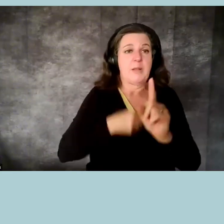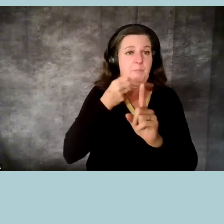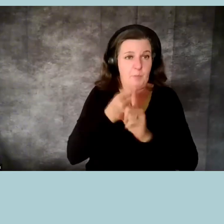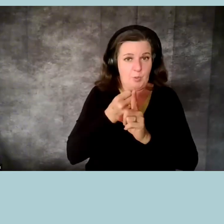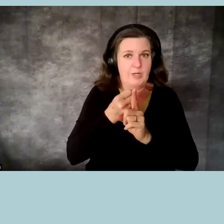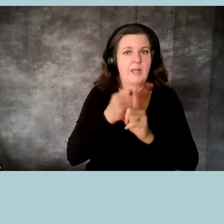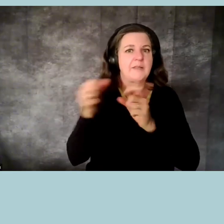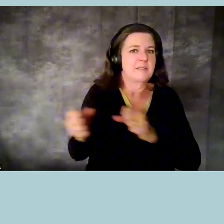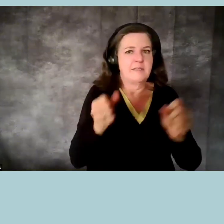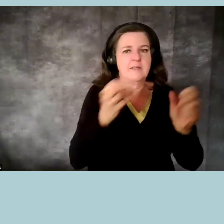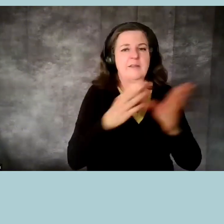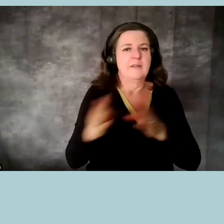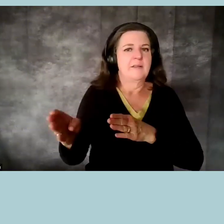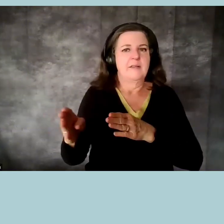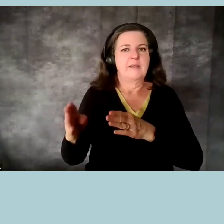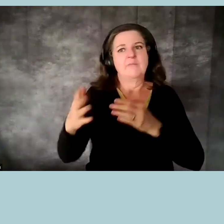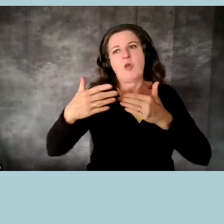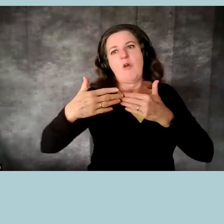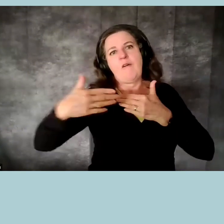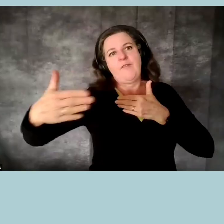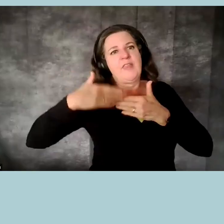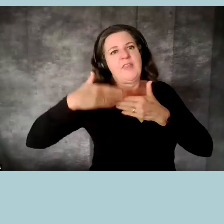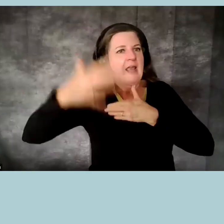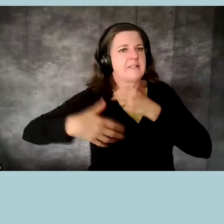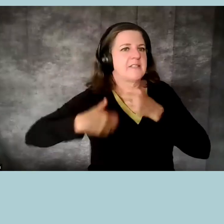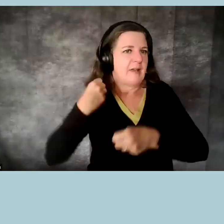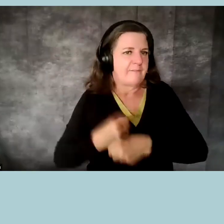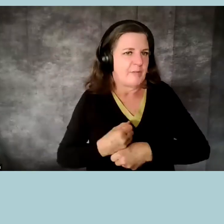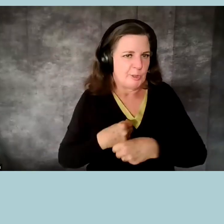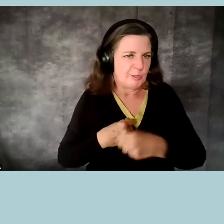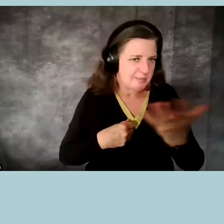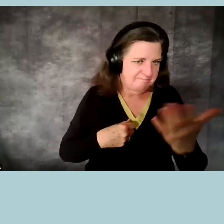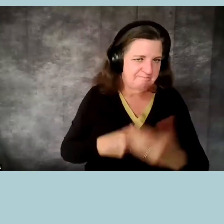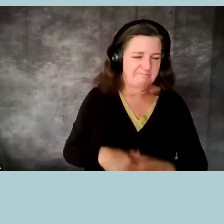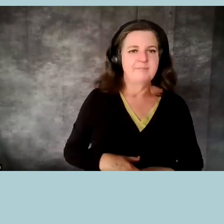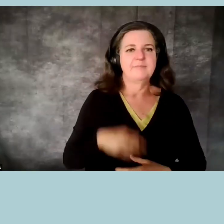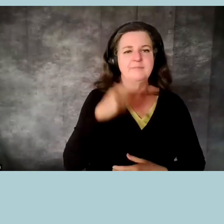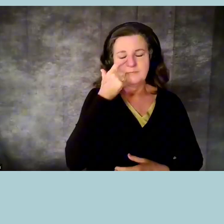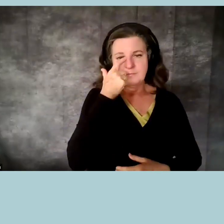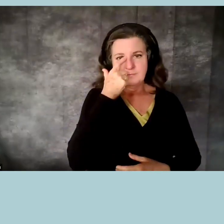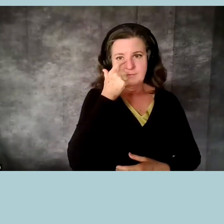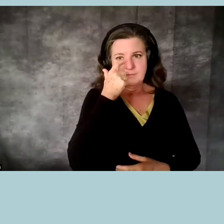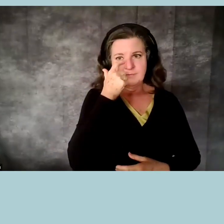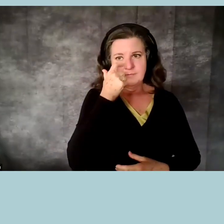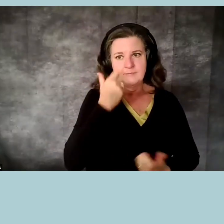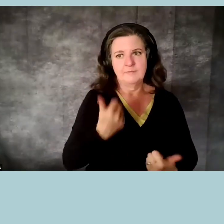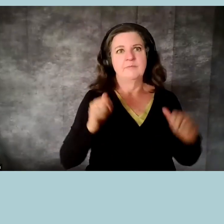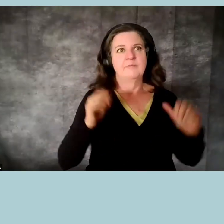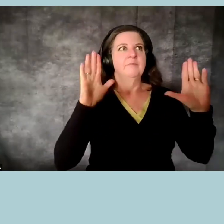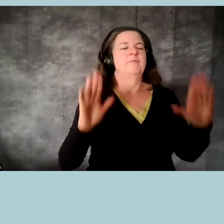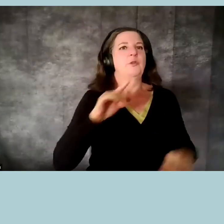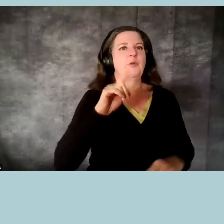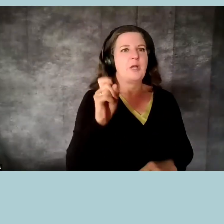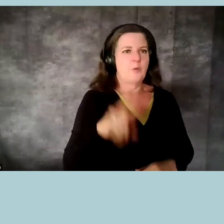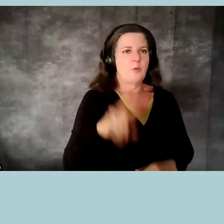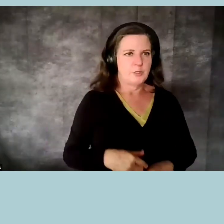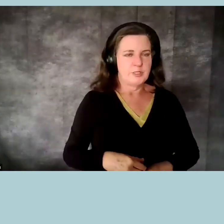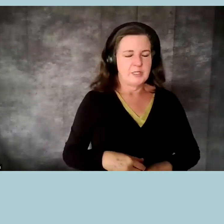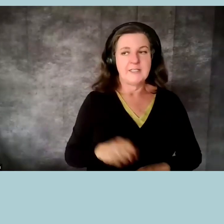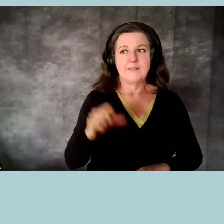I guess, let's say over the next five years? It's a great question. Yeah, my wish list.